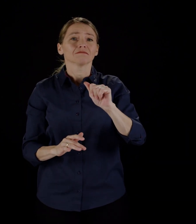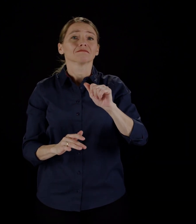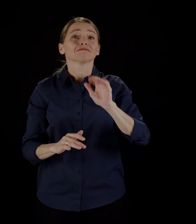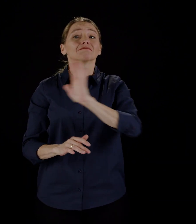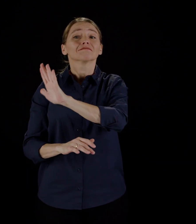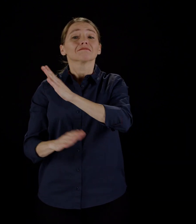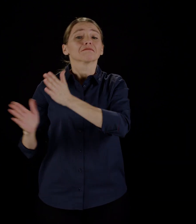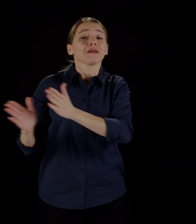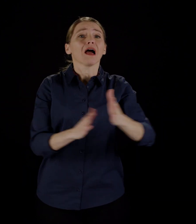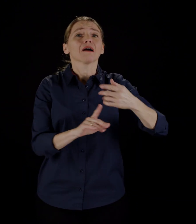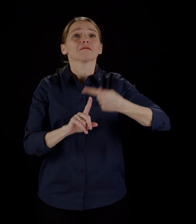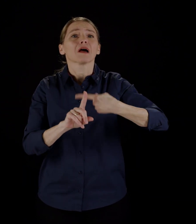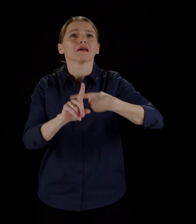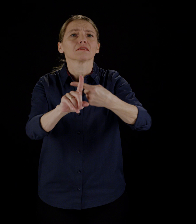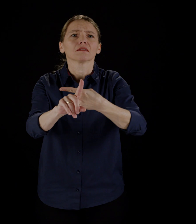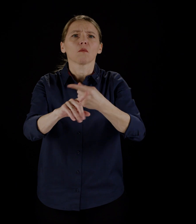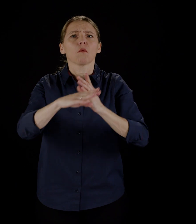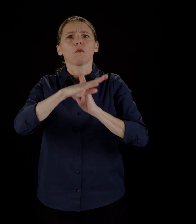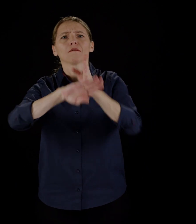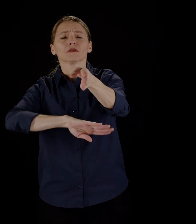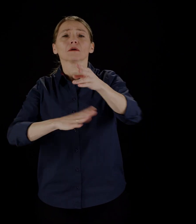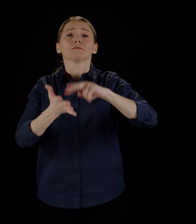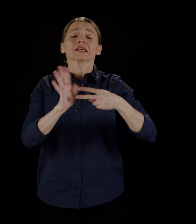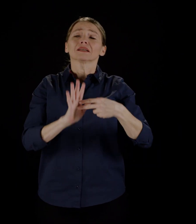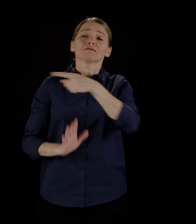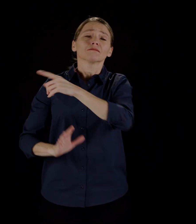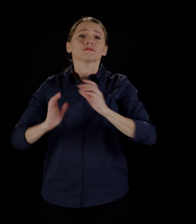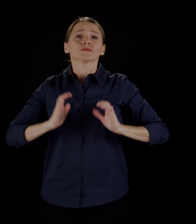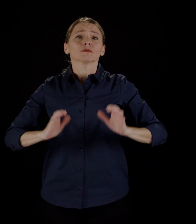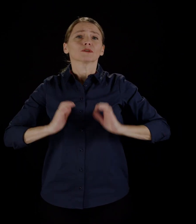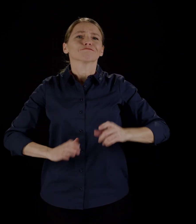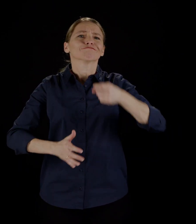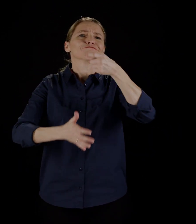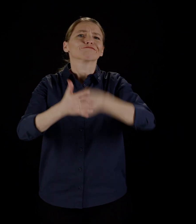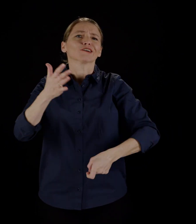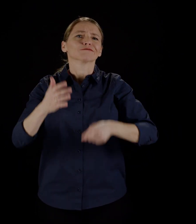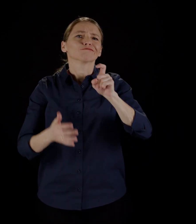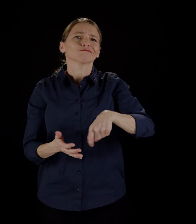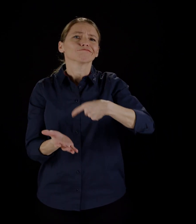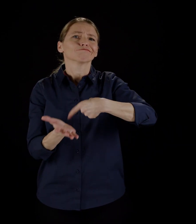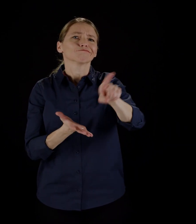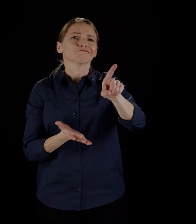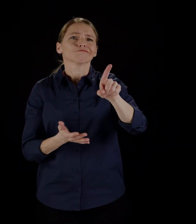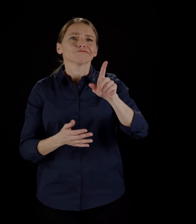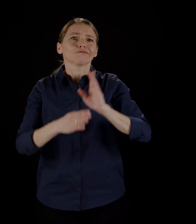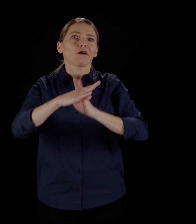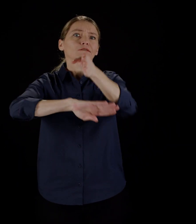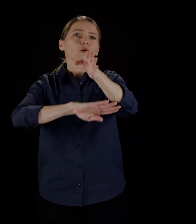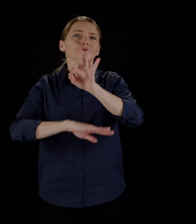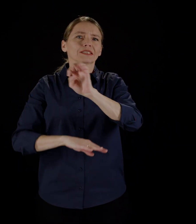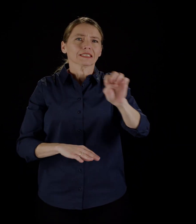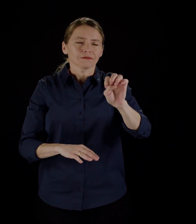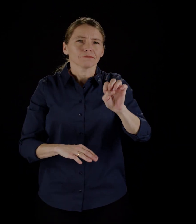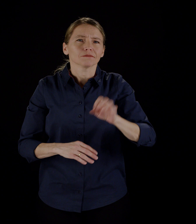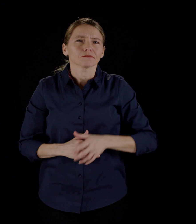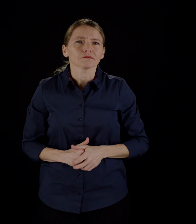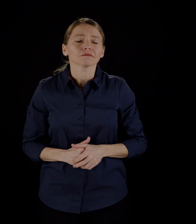The customer is charged an overage fee for the extra usage based on a rate identified by their service provider.